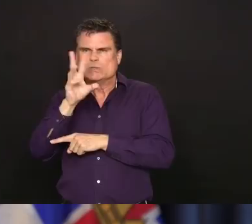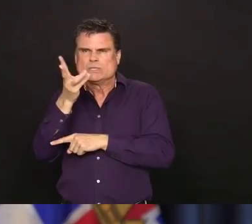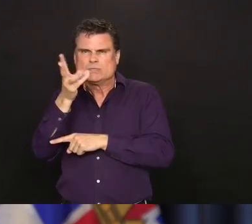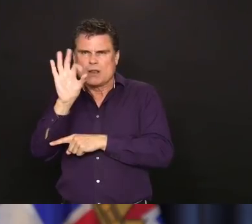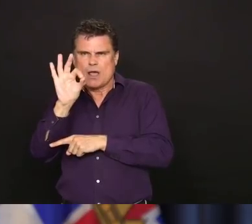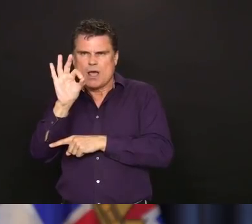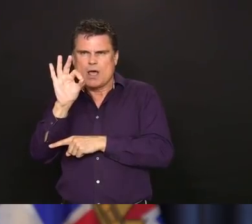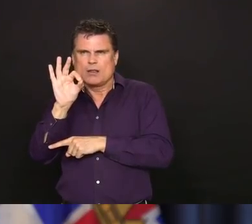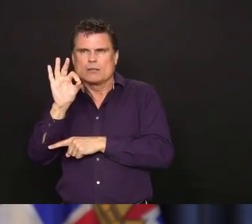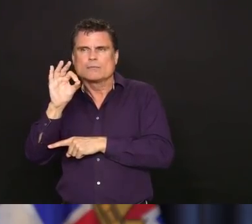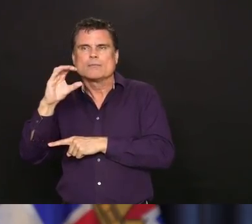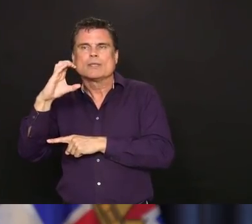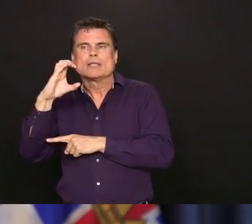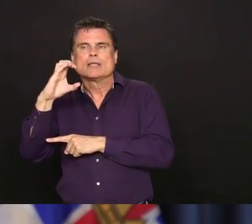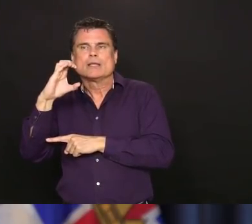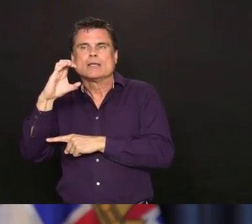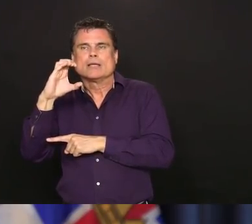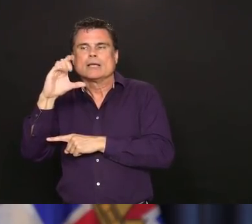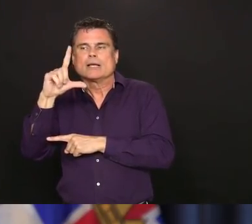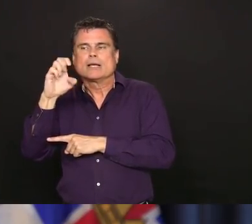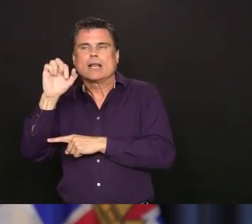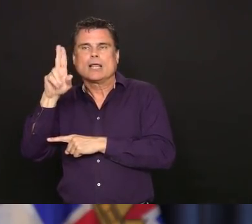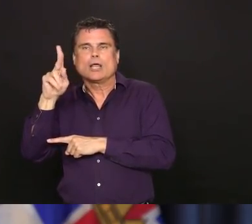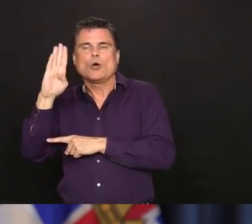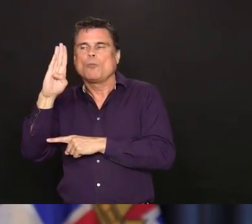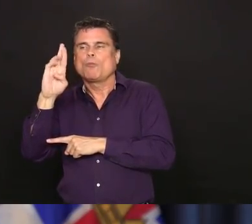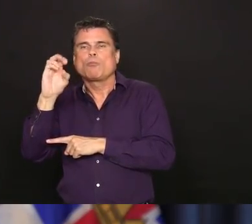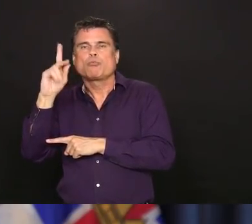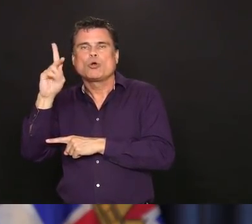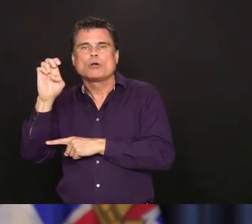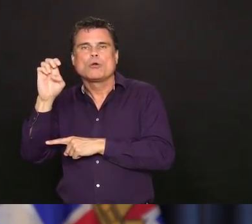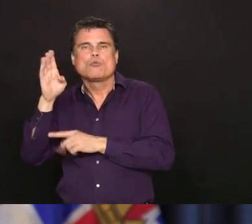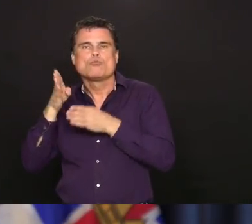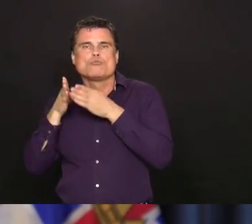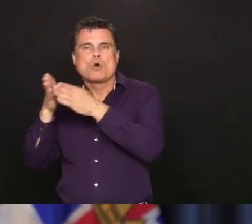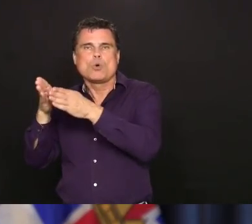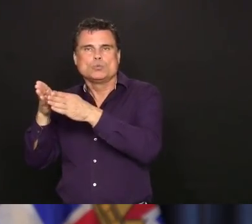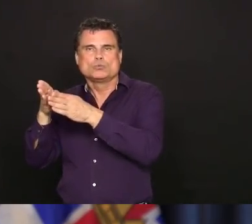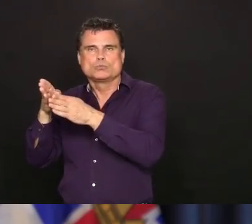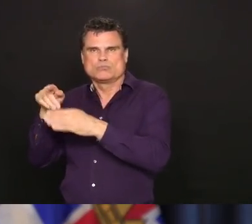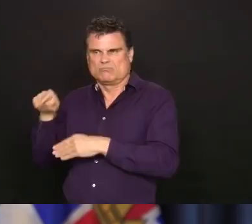assessment site and will transition to a UPCC at the appropriate time.